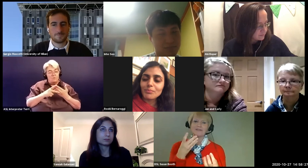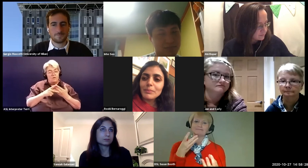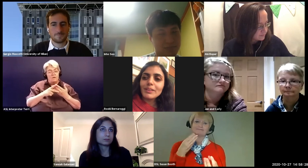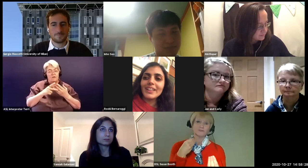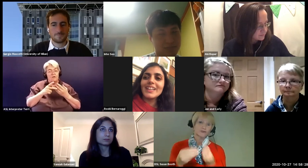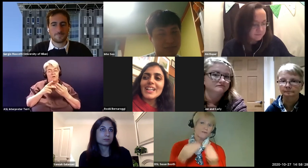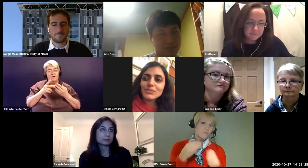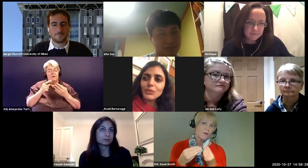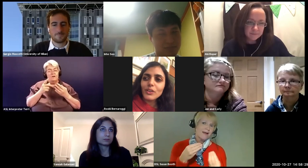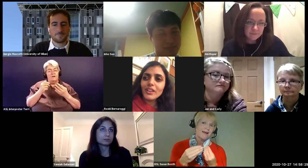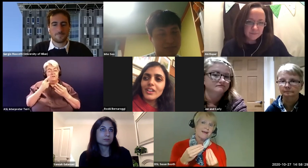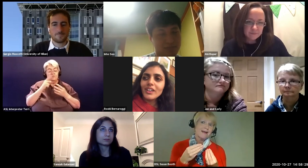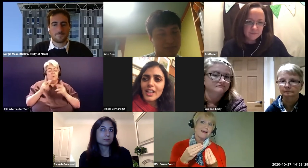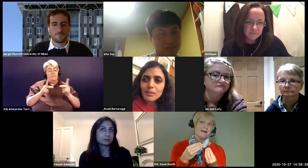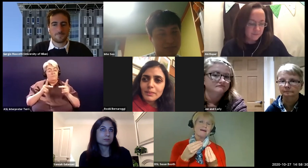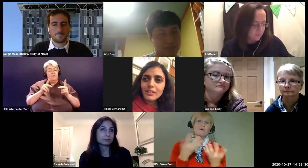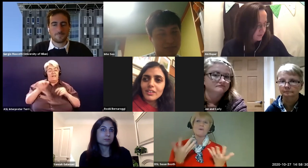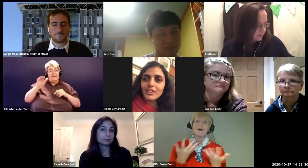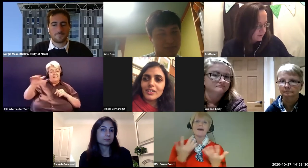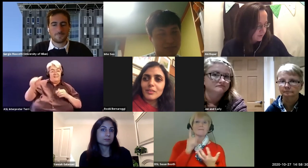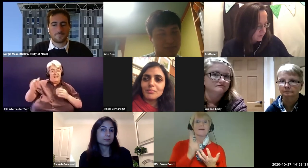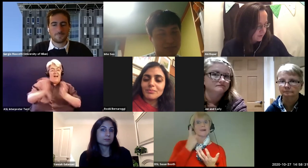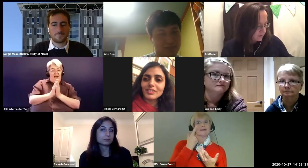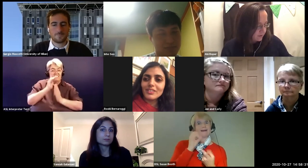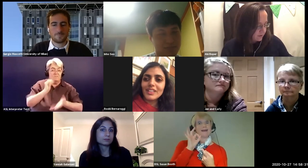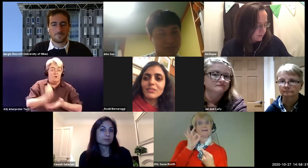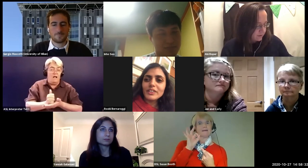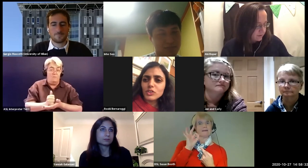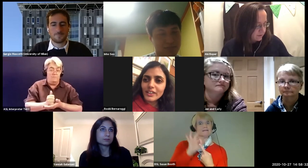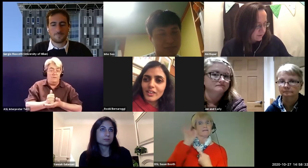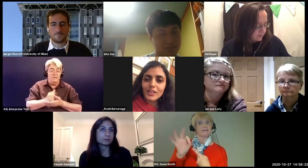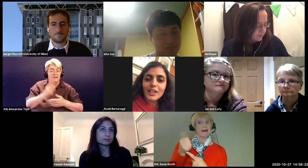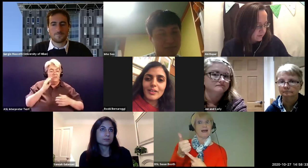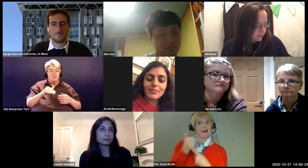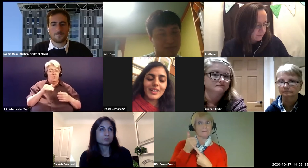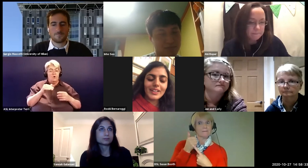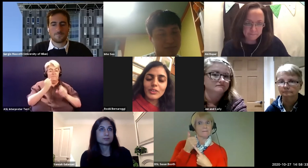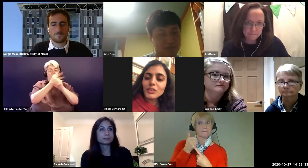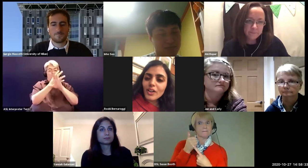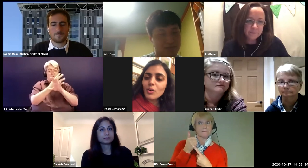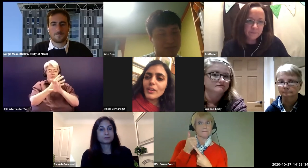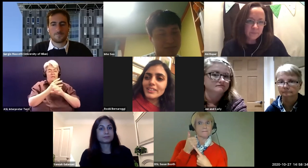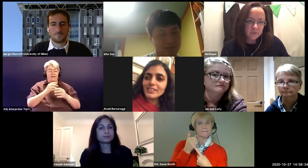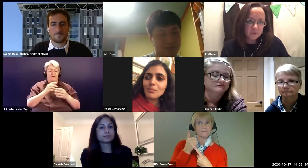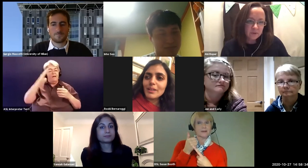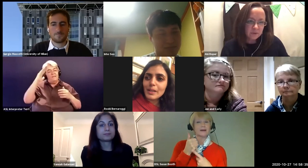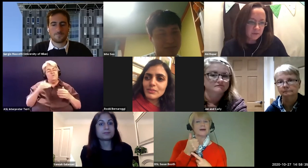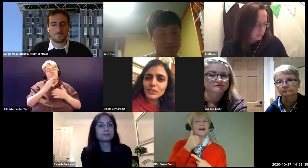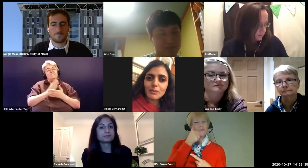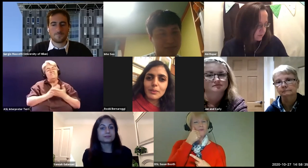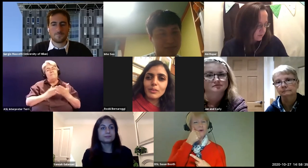people can ask for help like virtually I I know there are already some apps for example